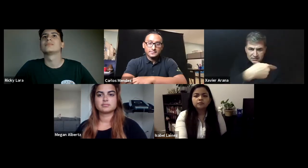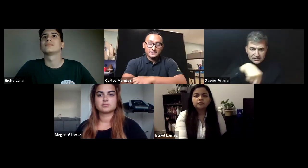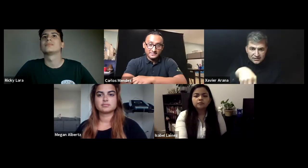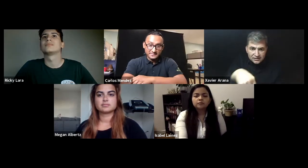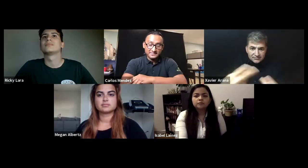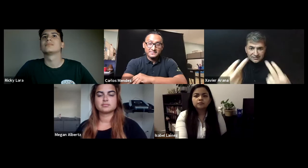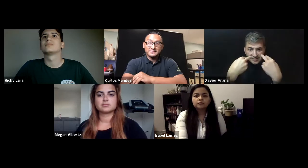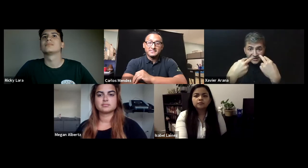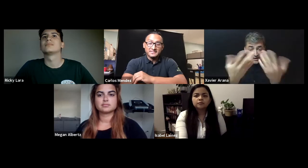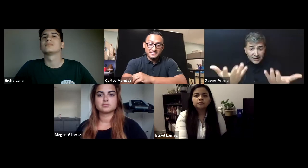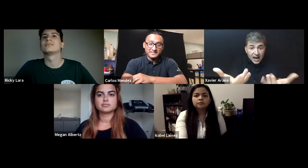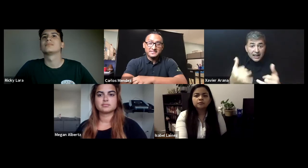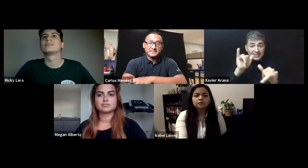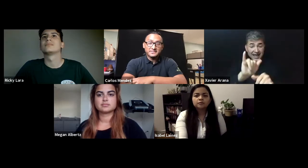You see me.